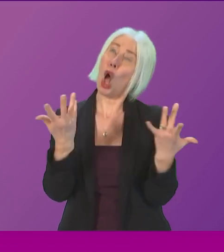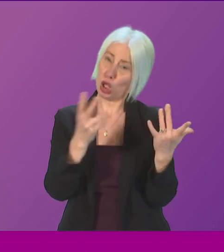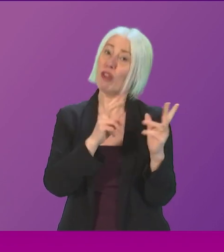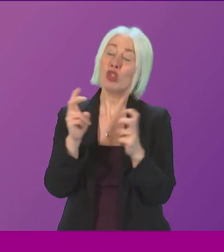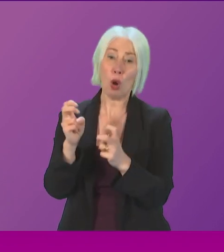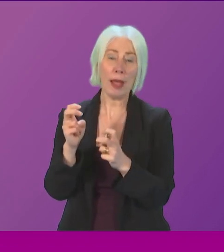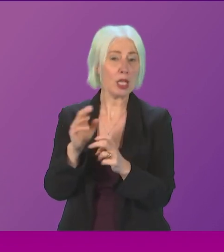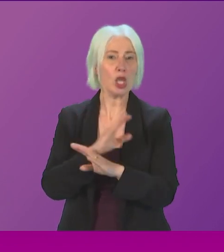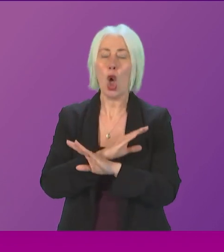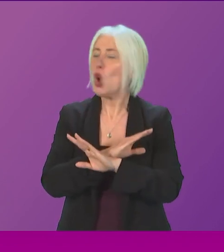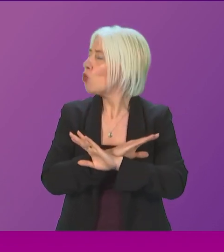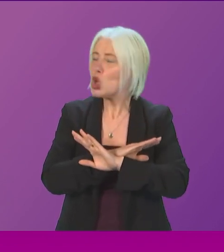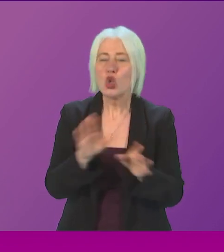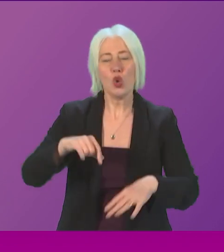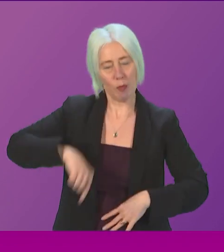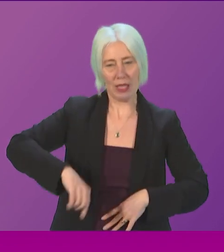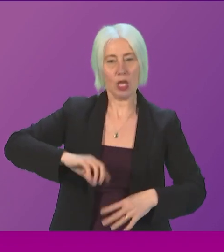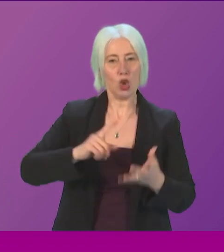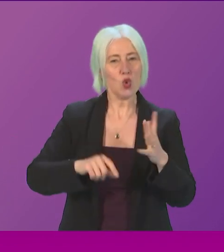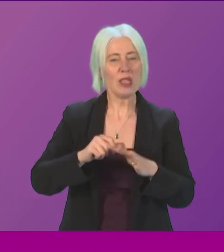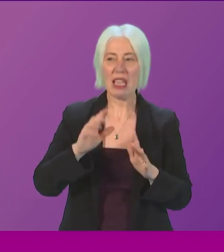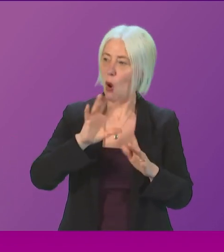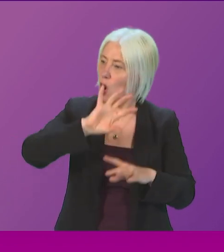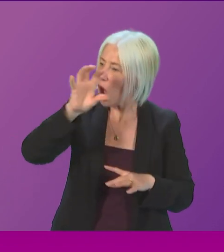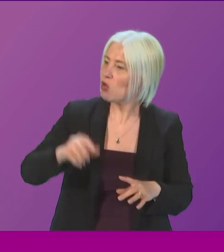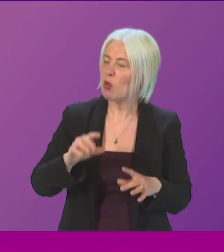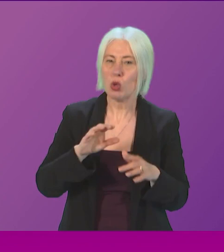We should never be a country that seeks to stifle either side of that disagreement, as